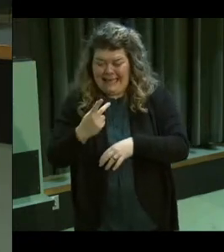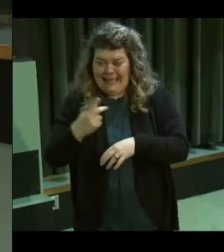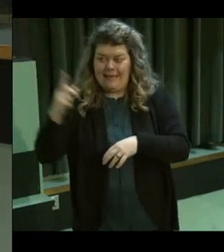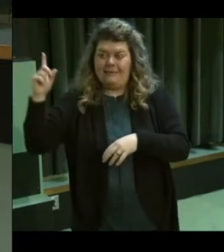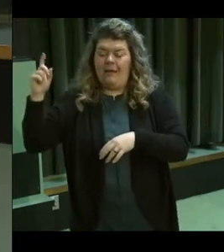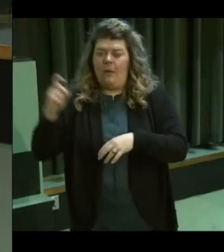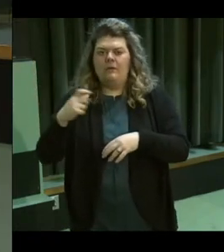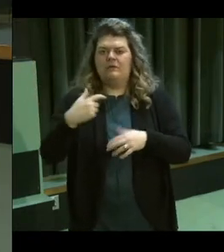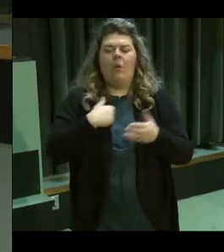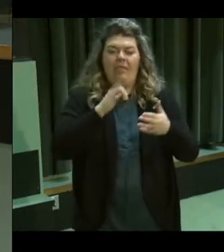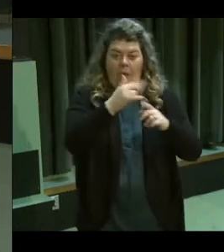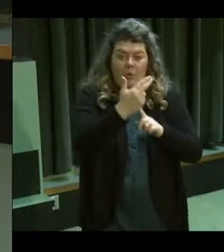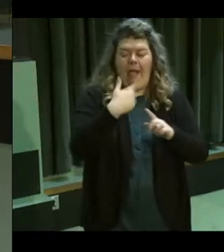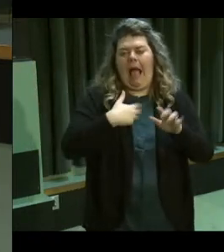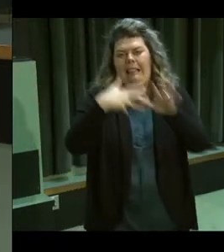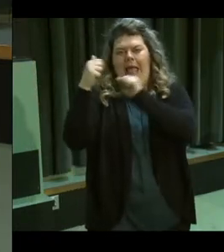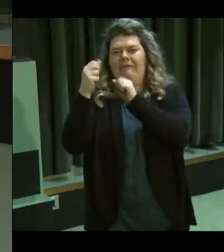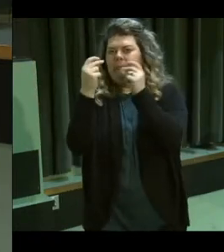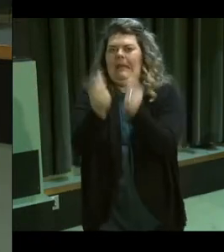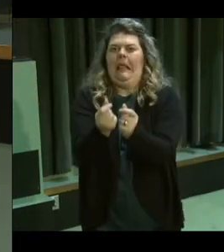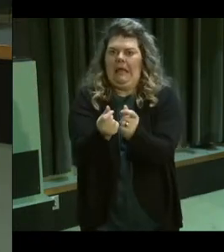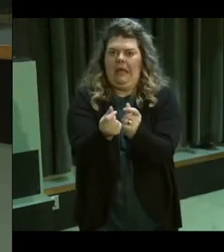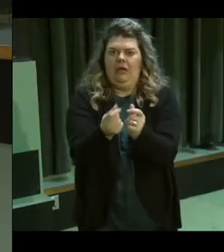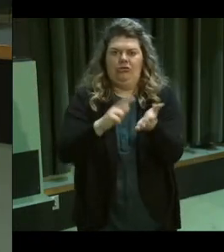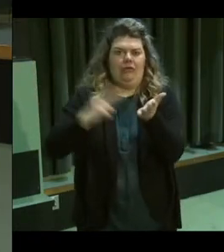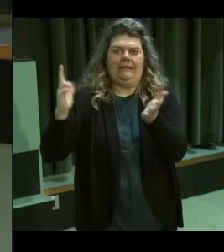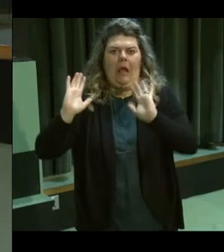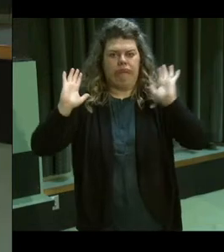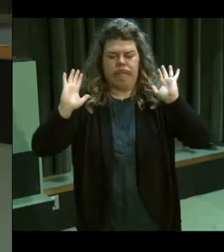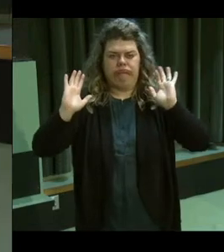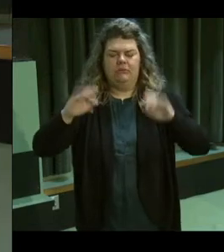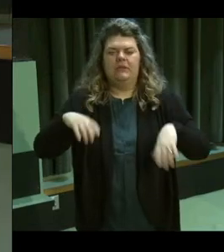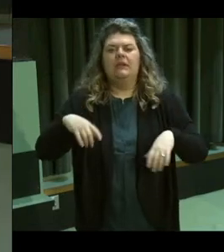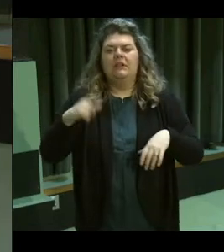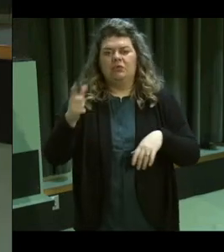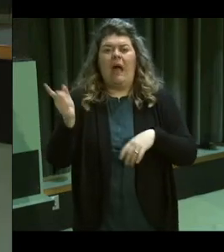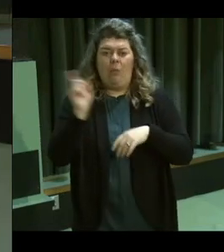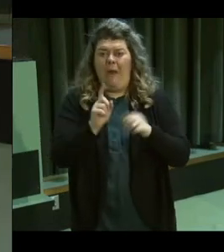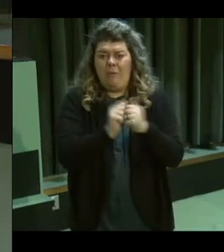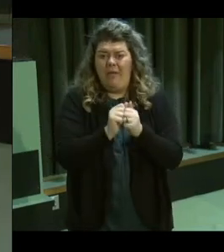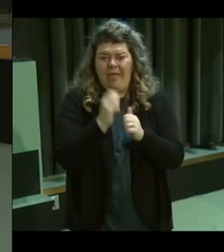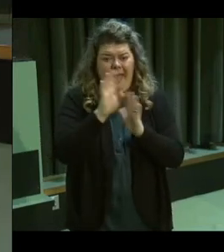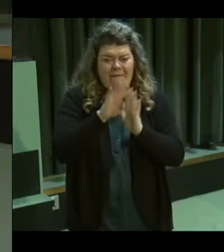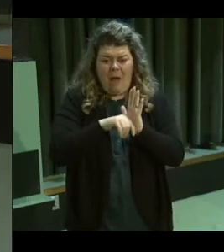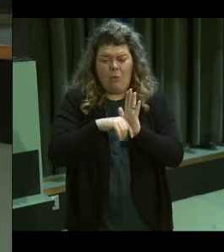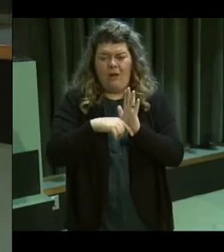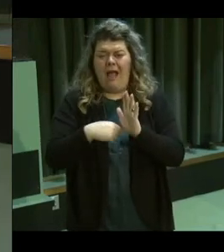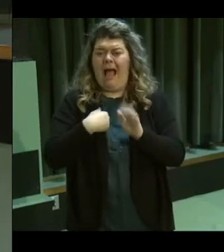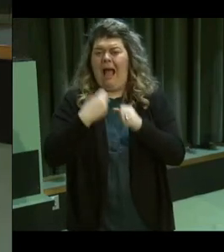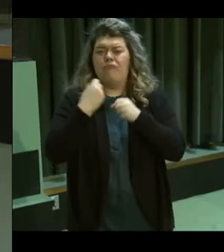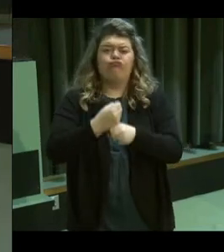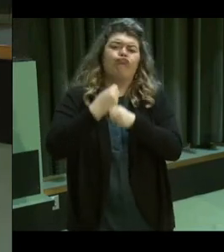checked out immediately, but I also went and joined them for a